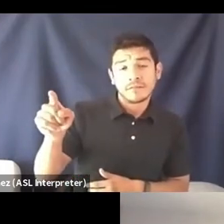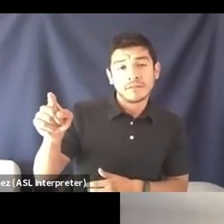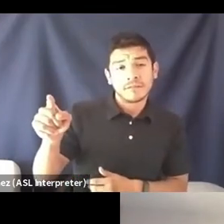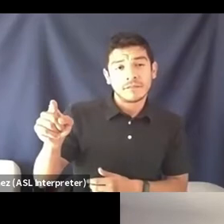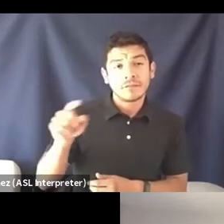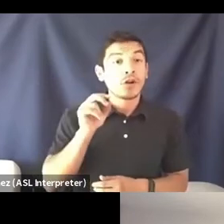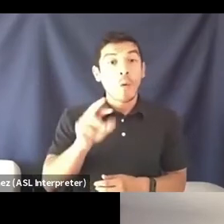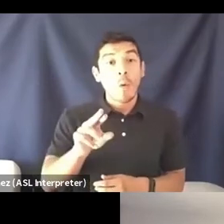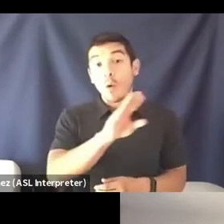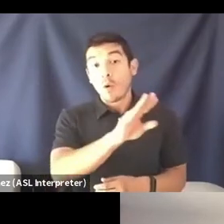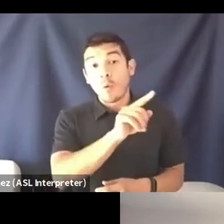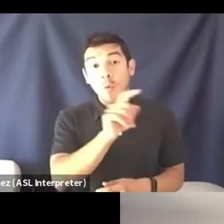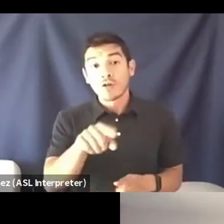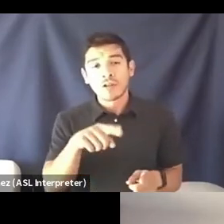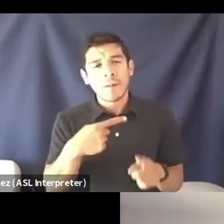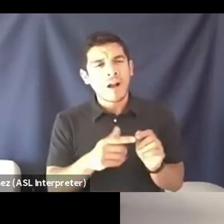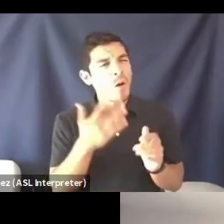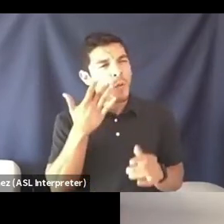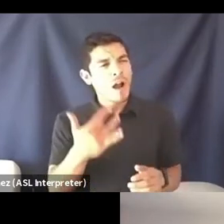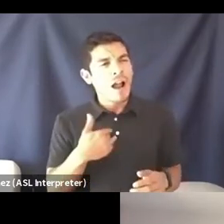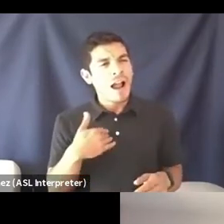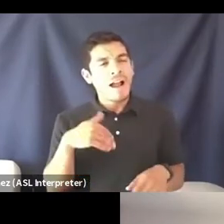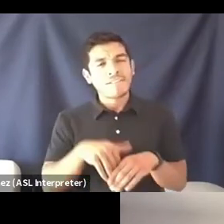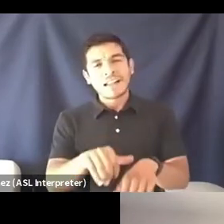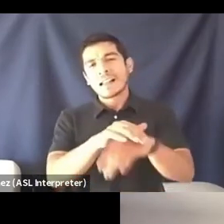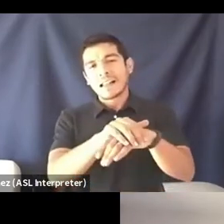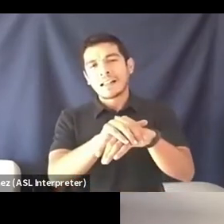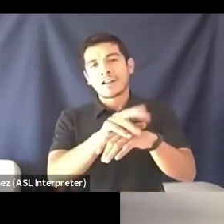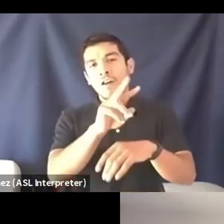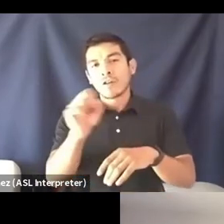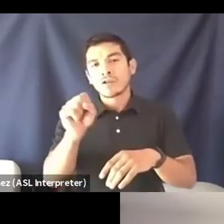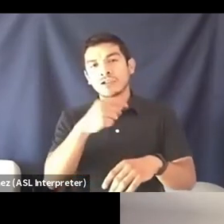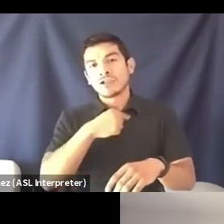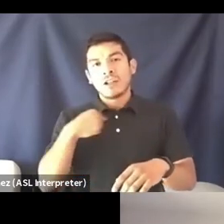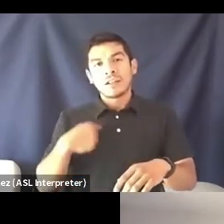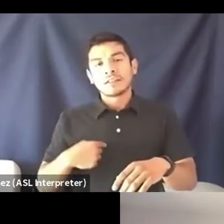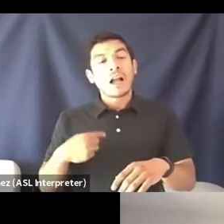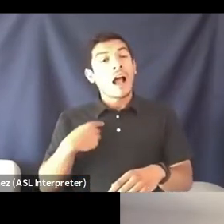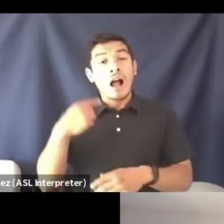or your question about why did we have it in English versus Chinese? I think all these scholarships help